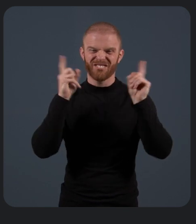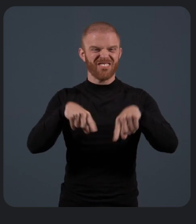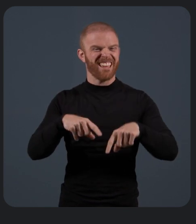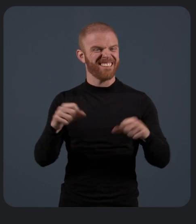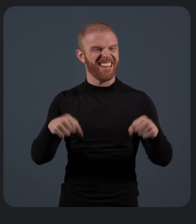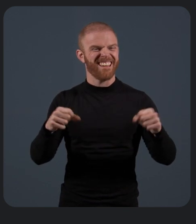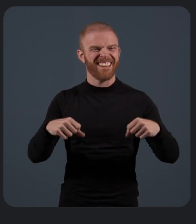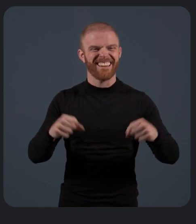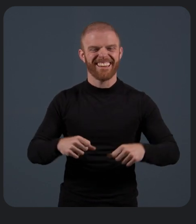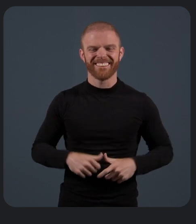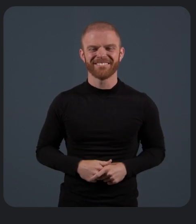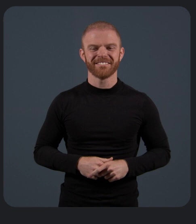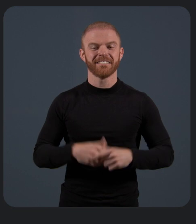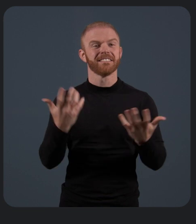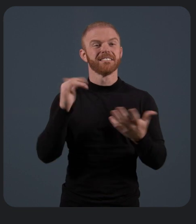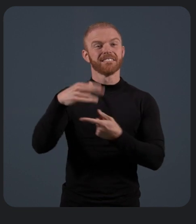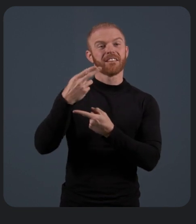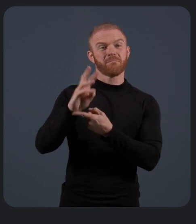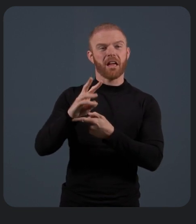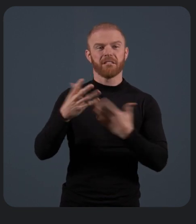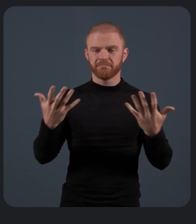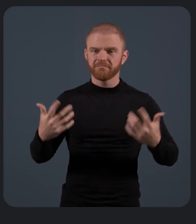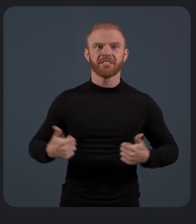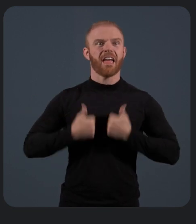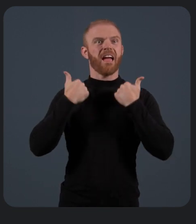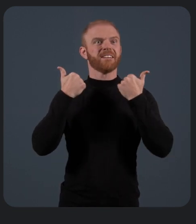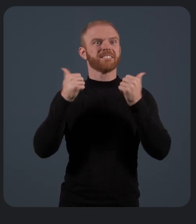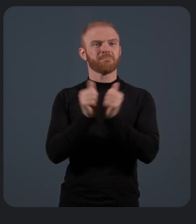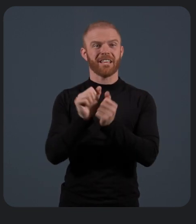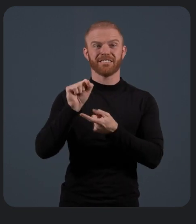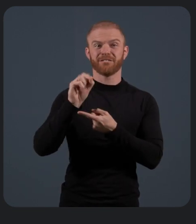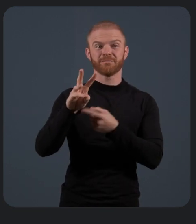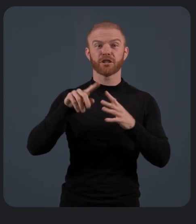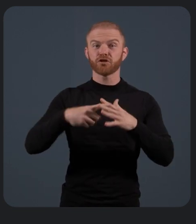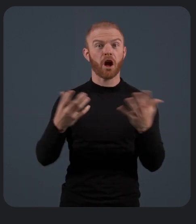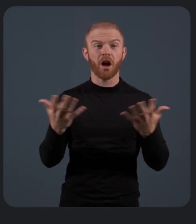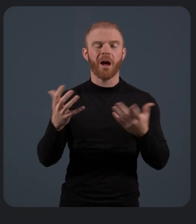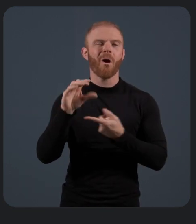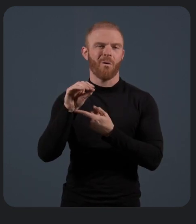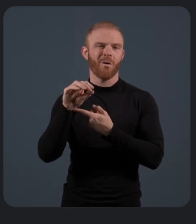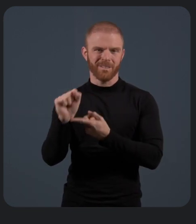So this hardware comes to life with software, and that starts with the operating system itself.